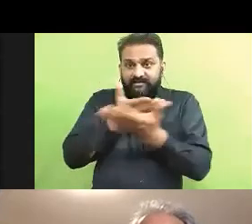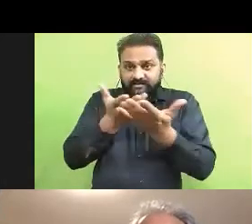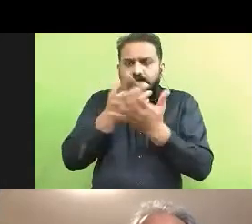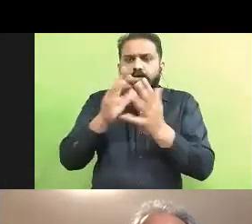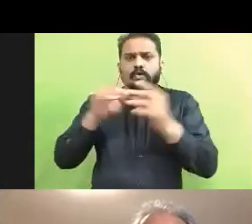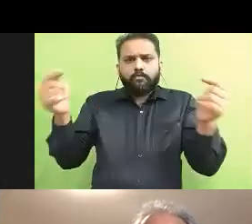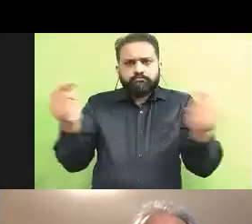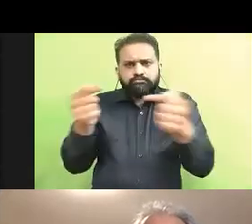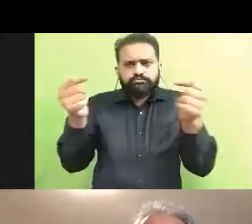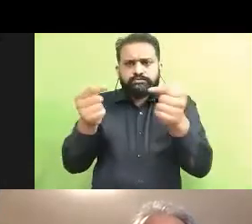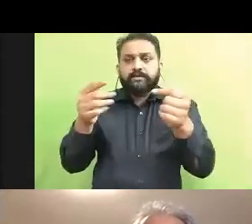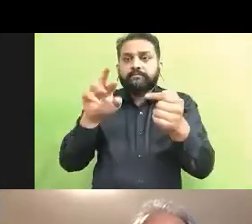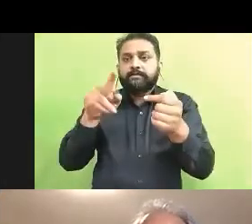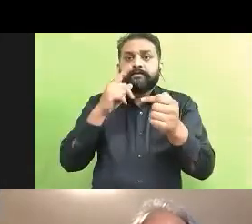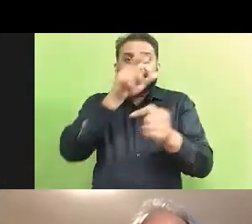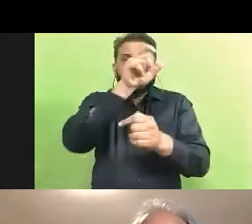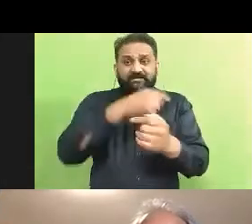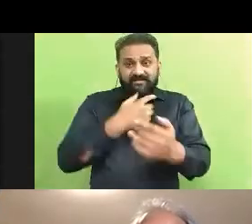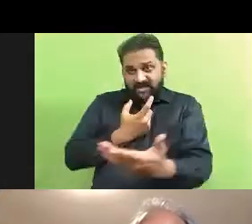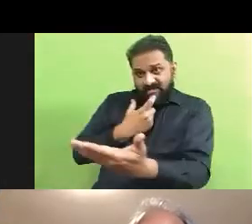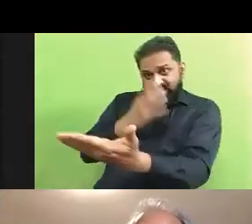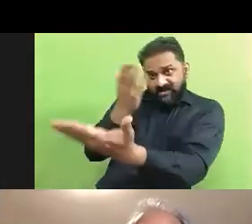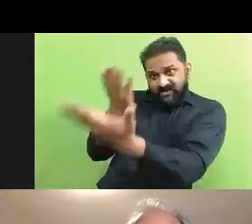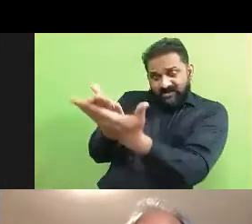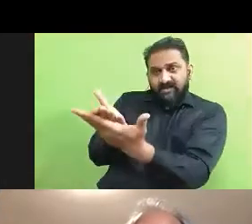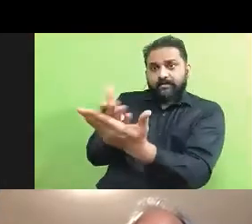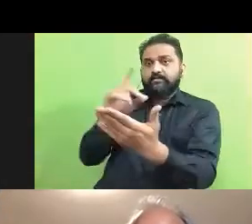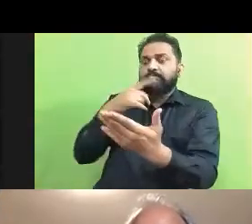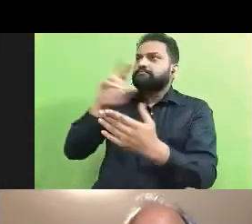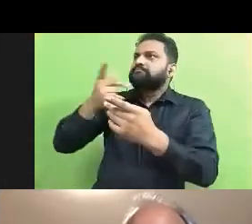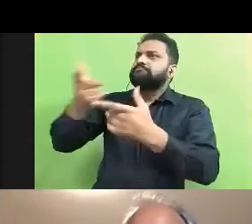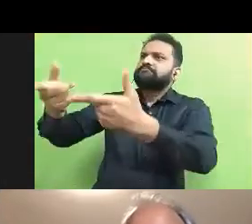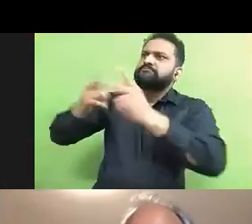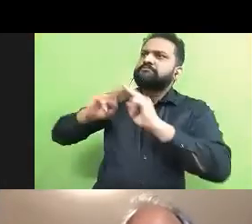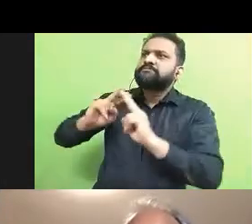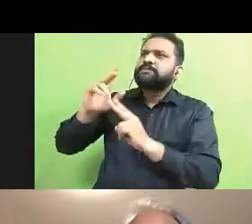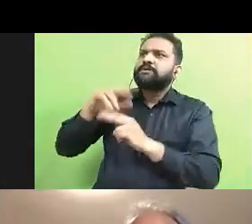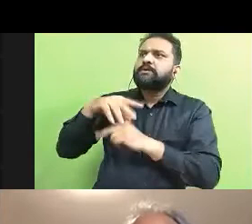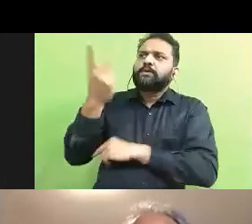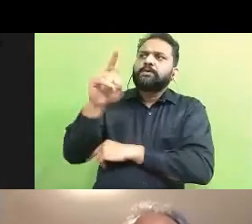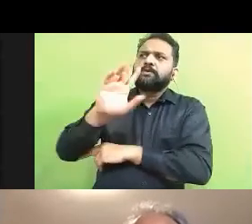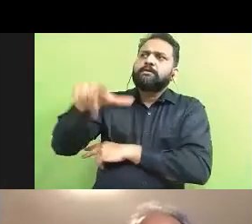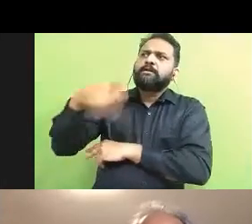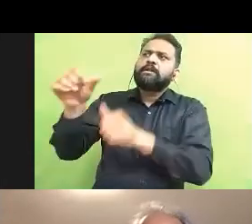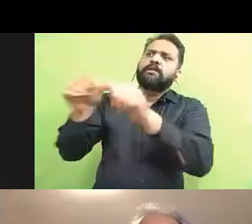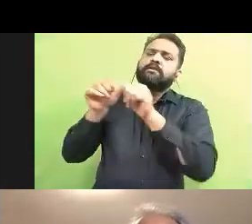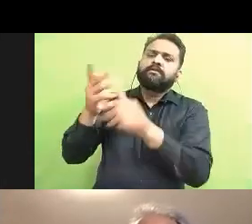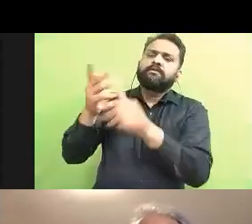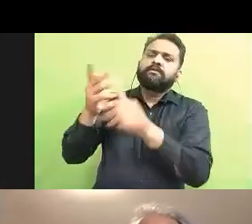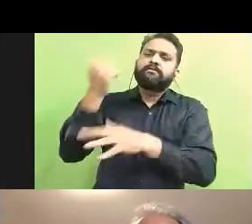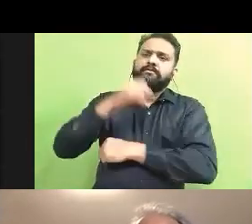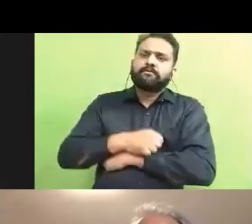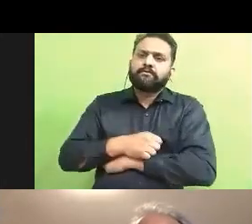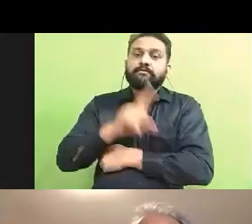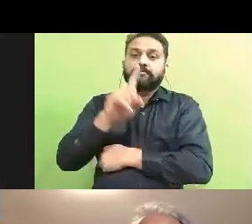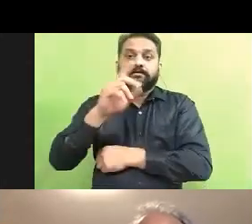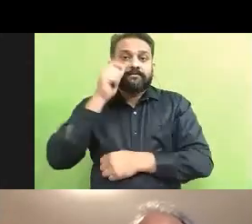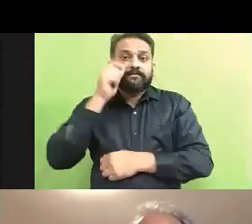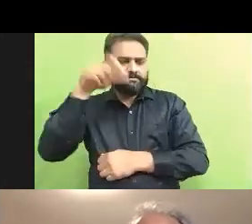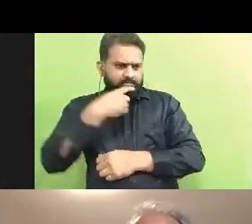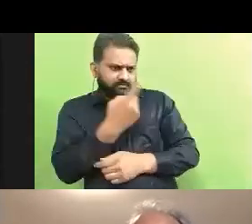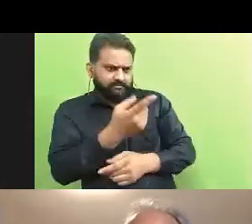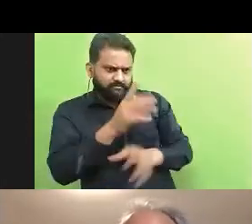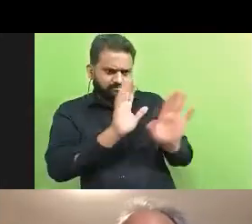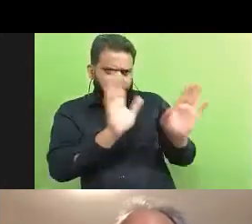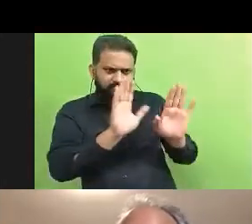the party can say that you replied to me after two days but the other side can say no i replied it